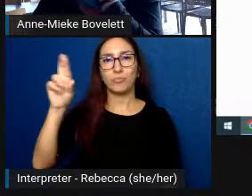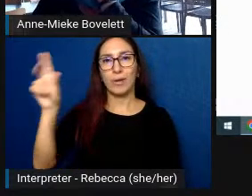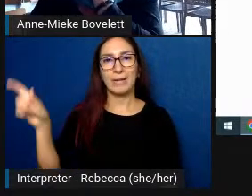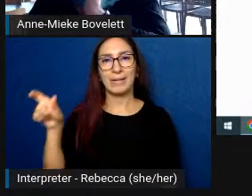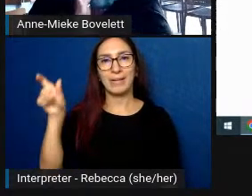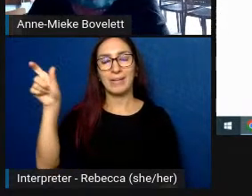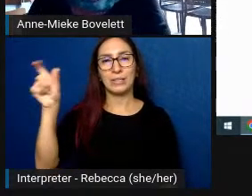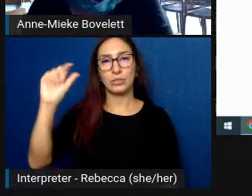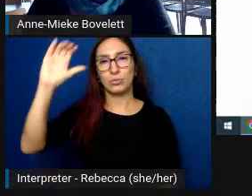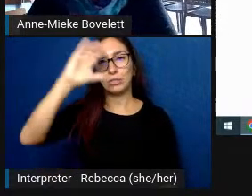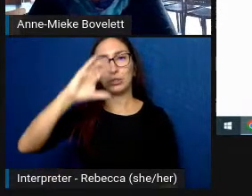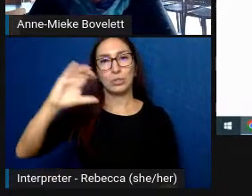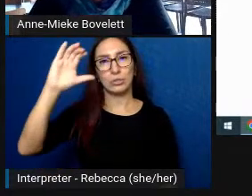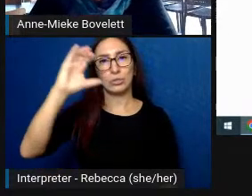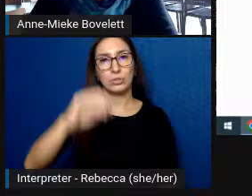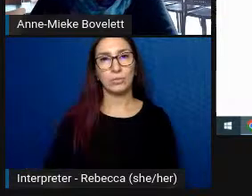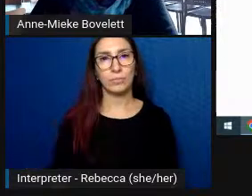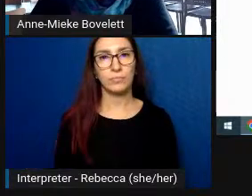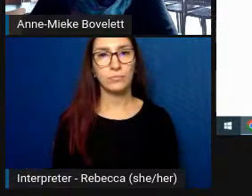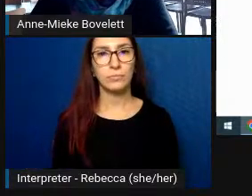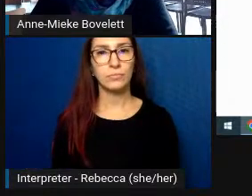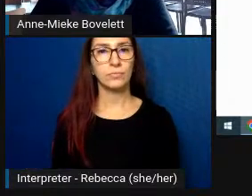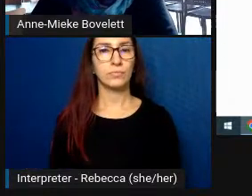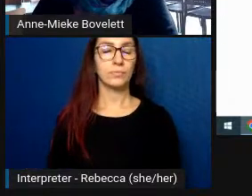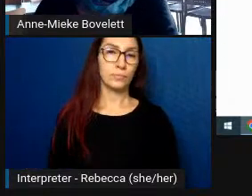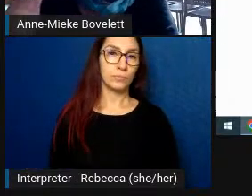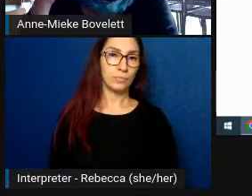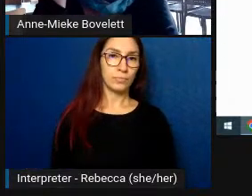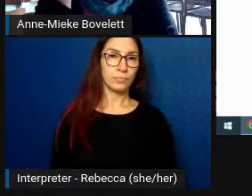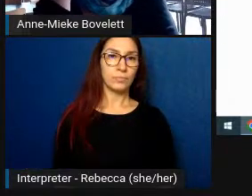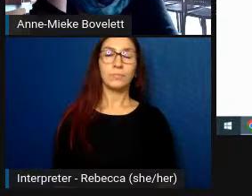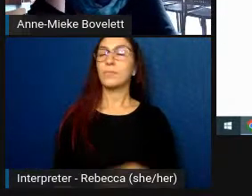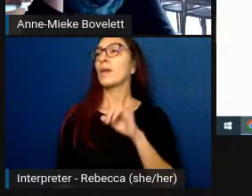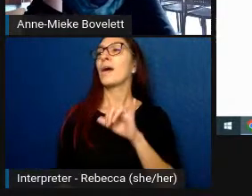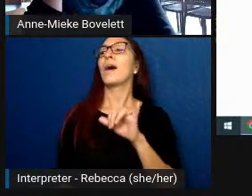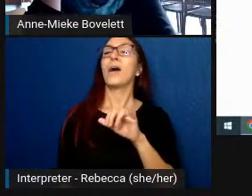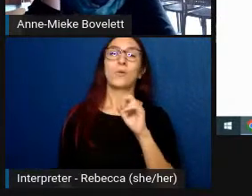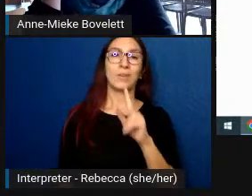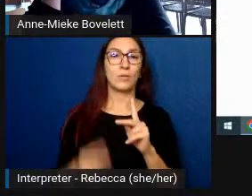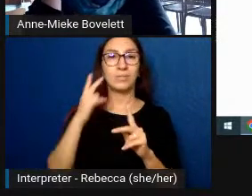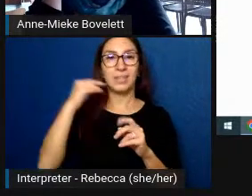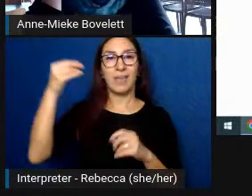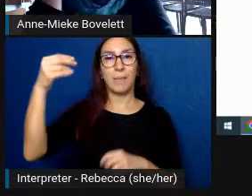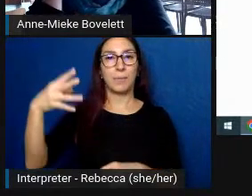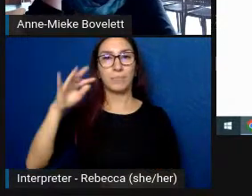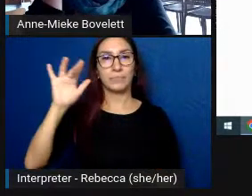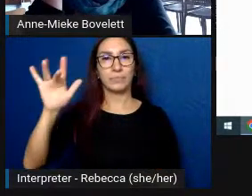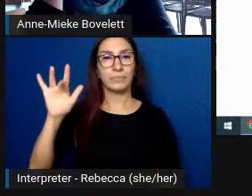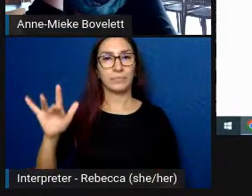Anne Bolelett: We can see Picca Neri: I can see it. It is a drop-down on the top right next to search.